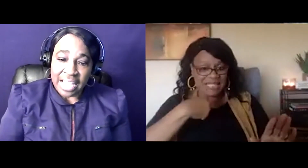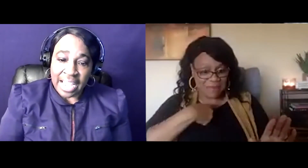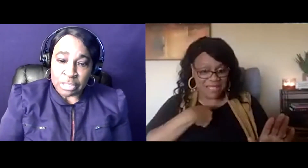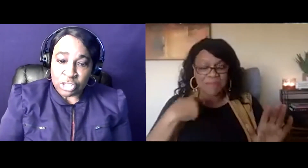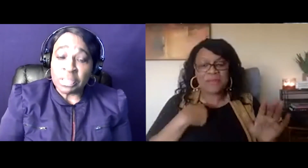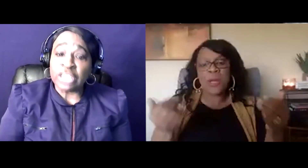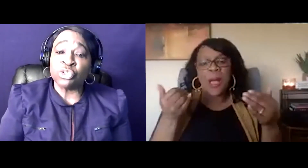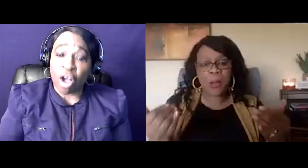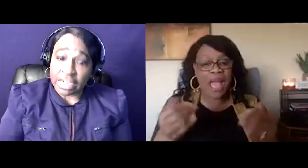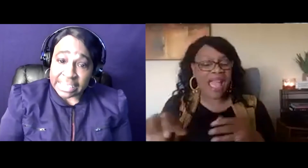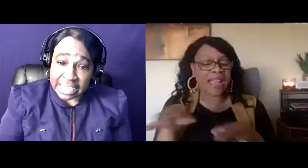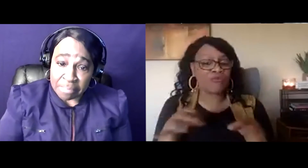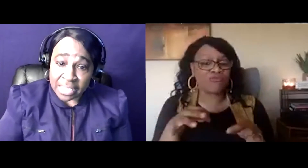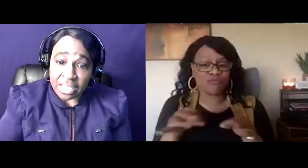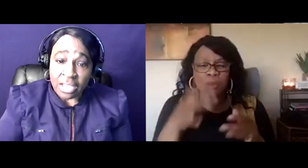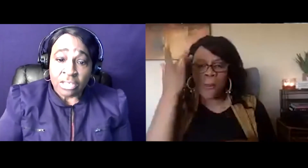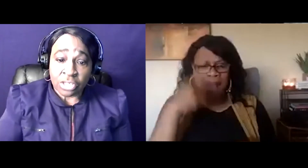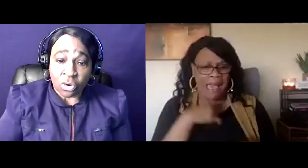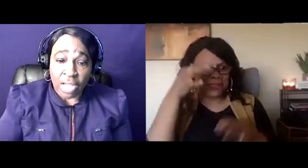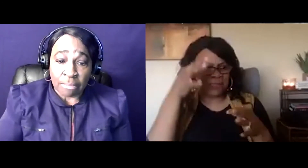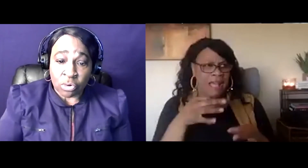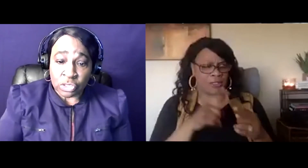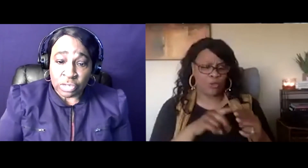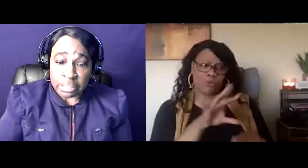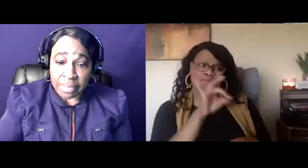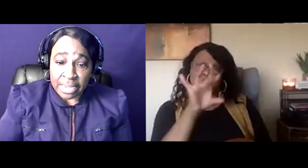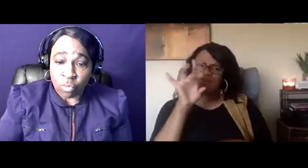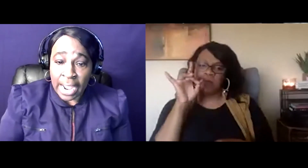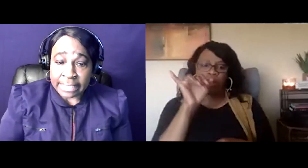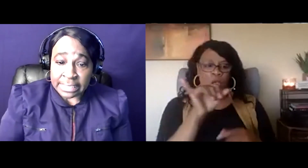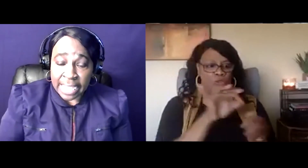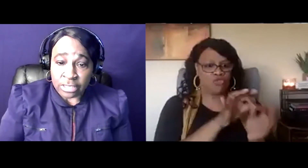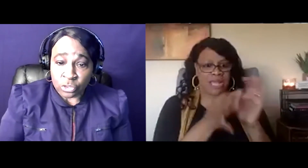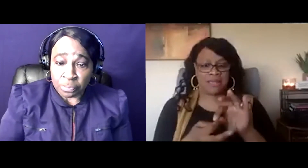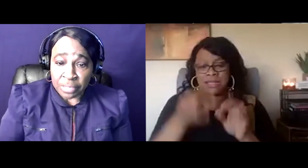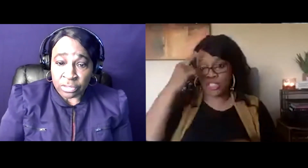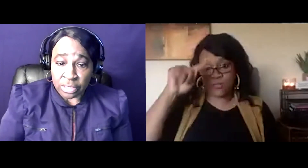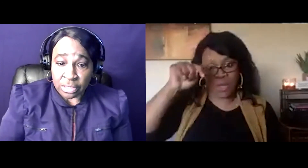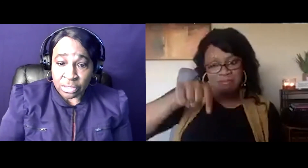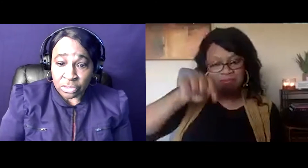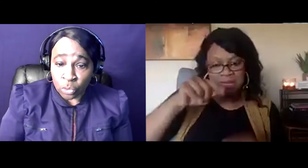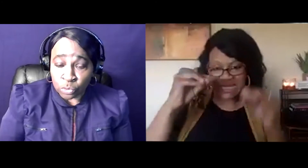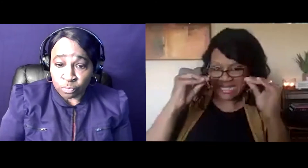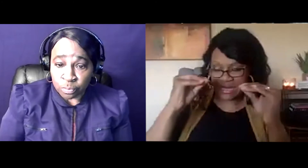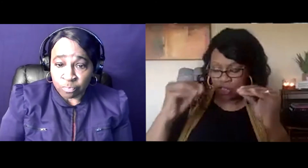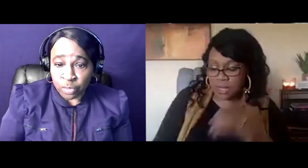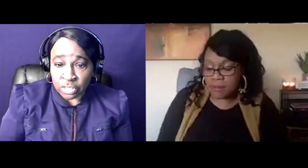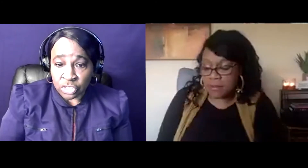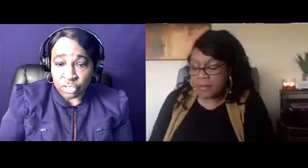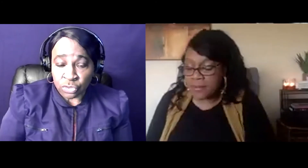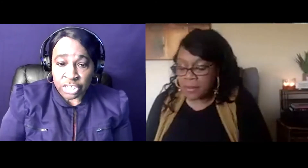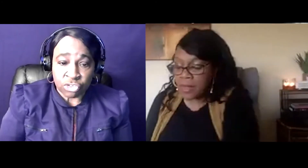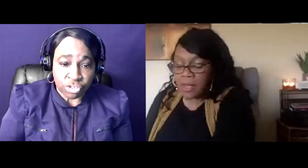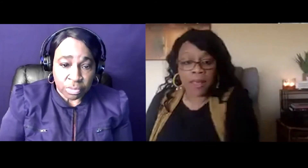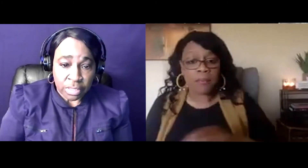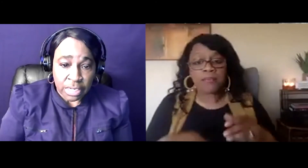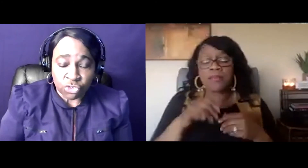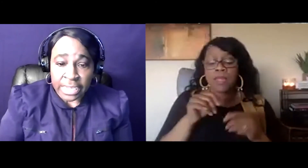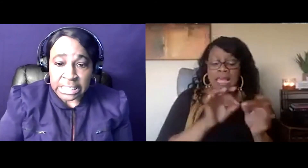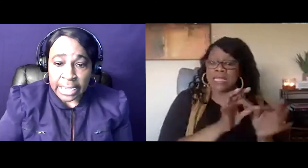I'm assuming that you all can see me. So I'm going to explain why I decided to pick those verses to teach you and translate.